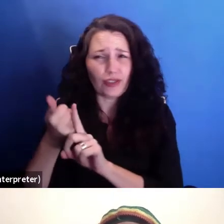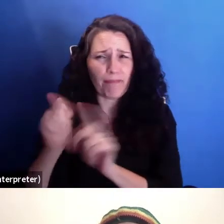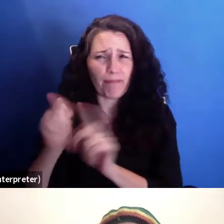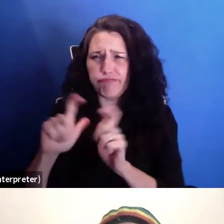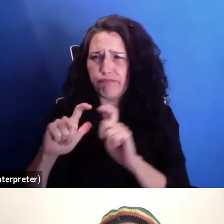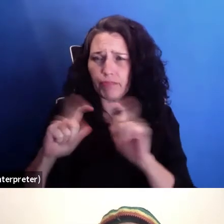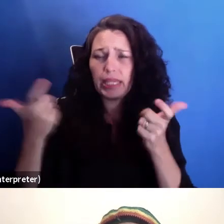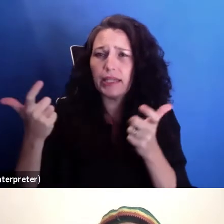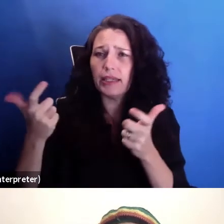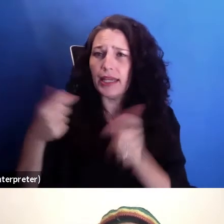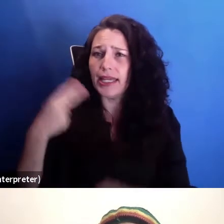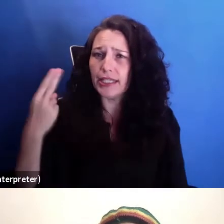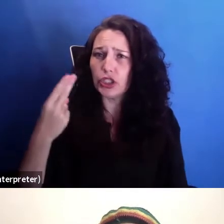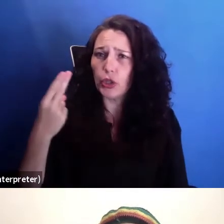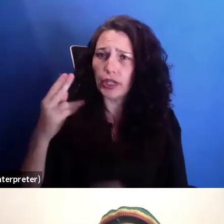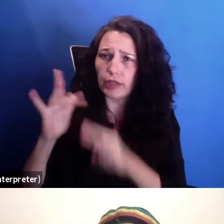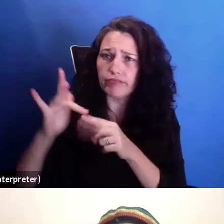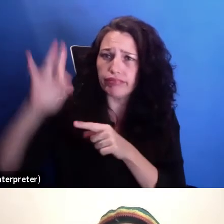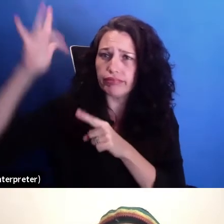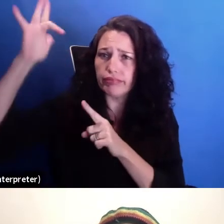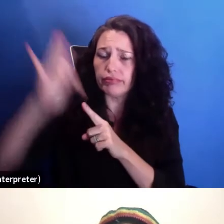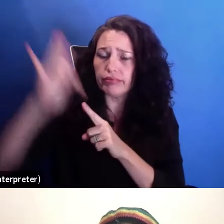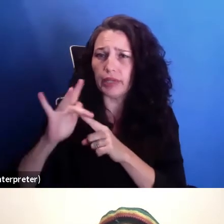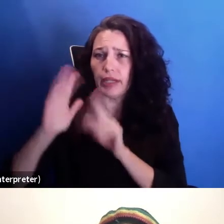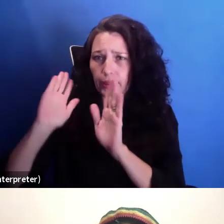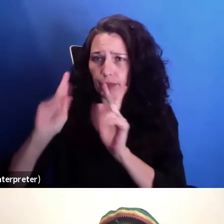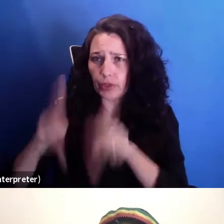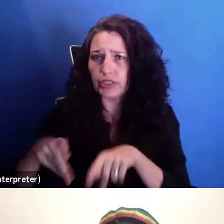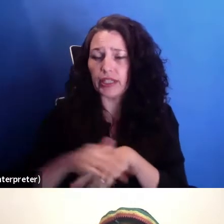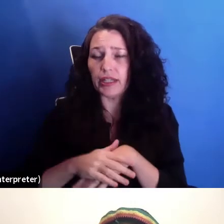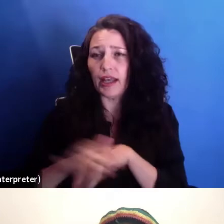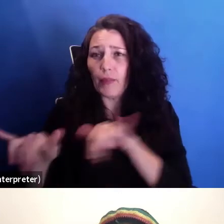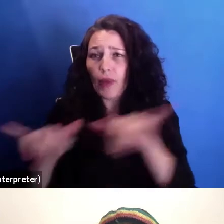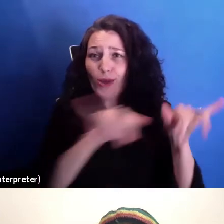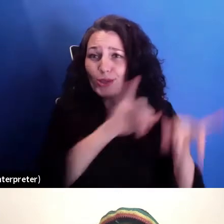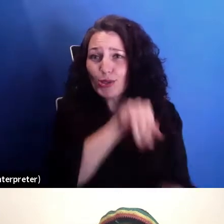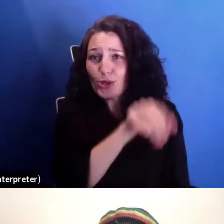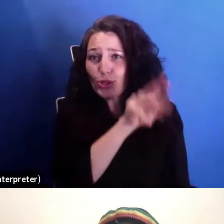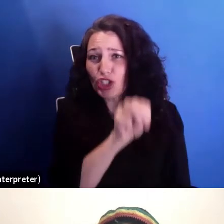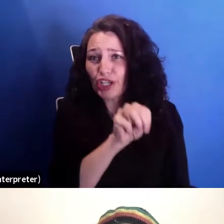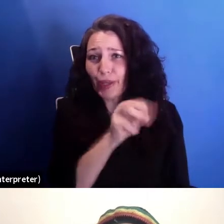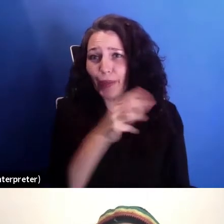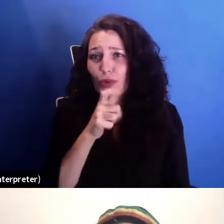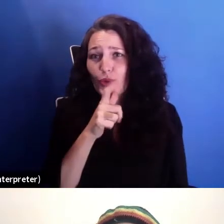and Jim, who's the kind of personal entryway into the story, but still have it be a community told story